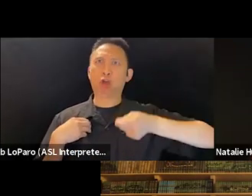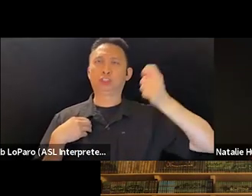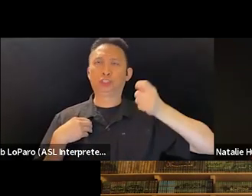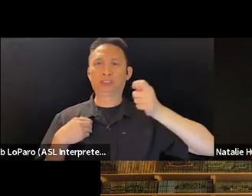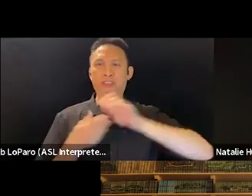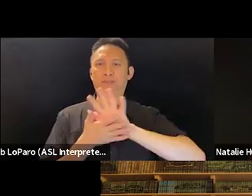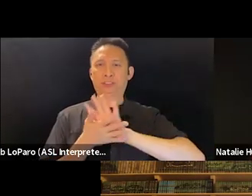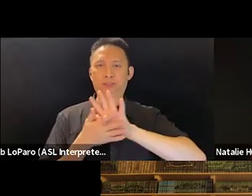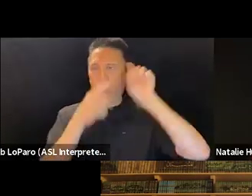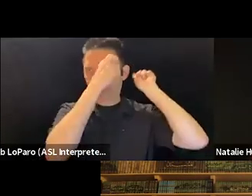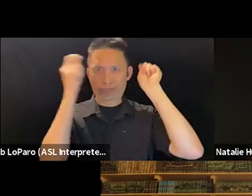you started running Doc's up Fund.